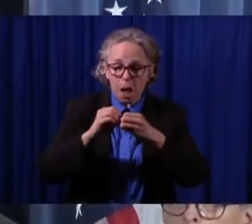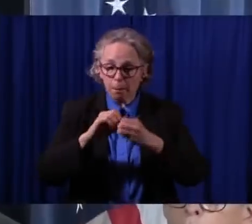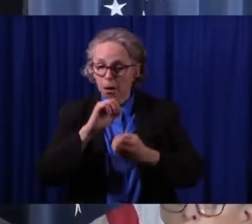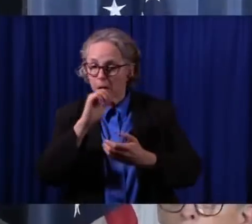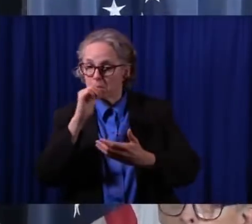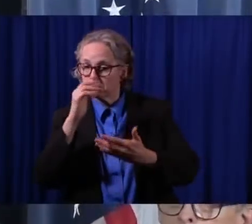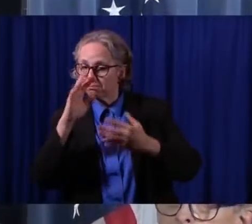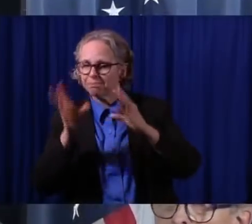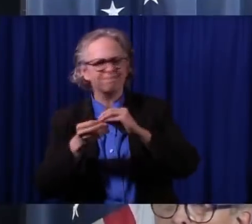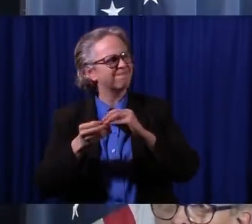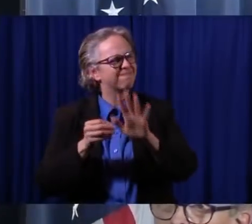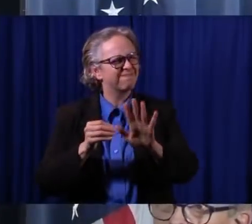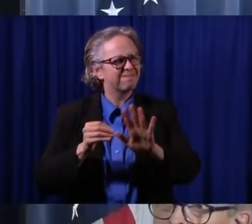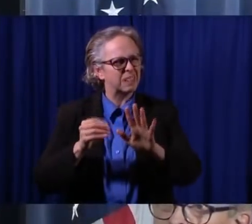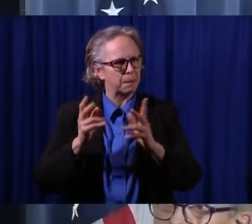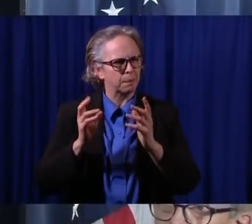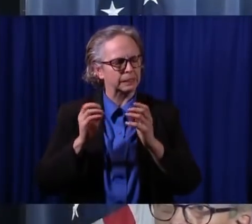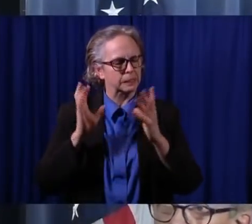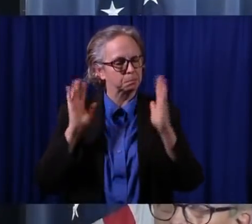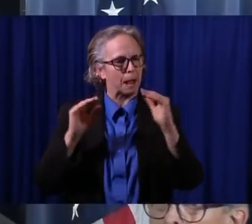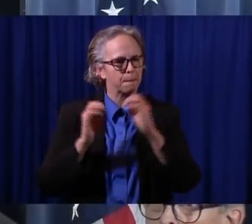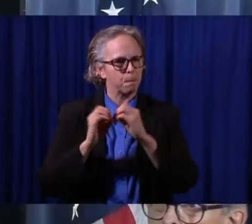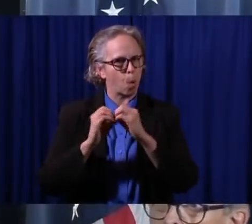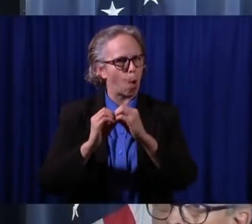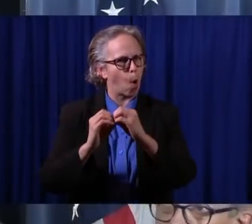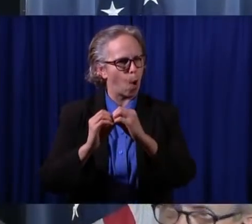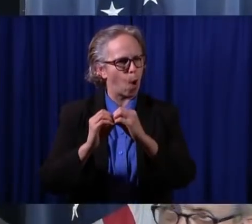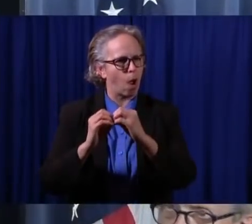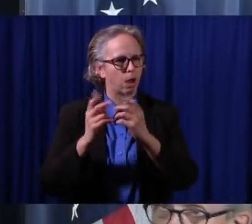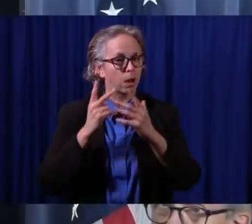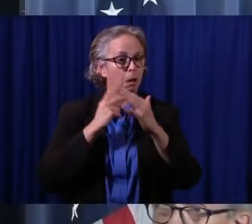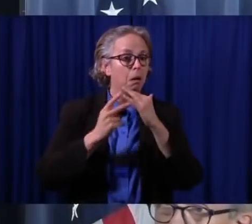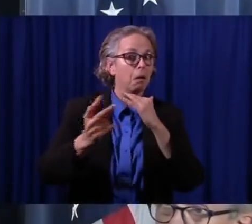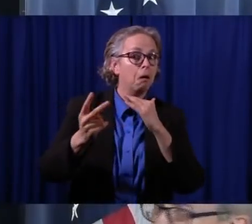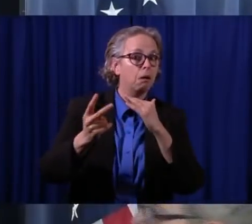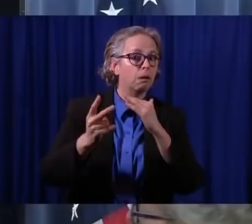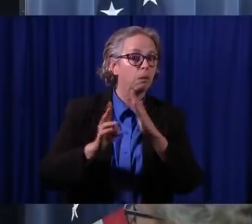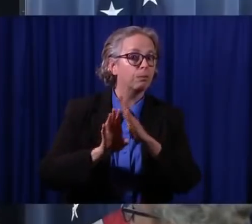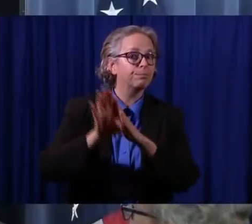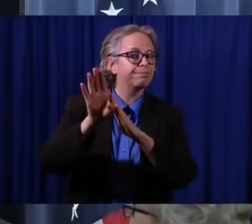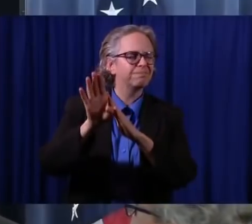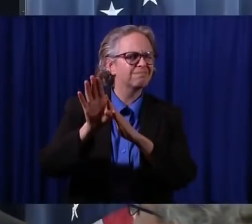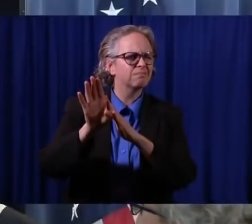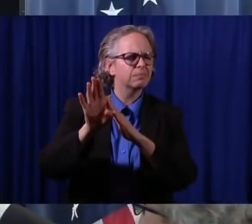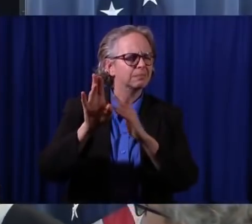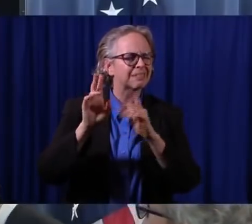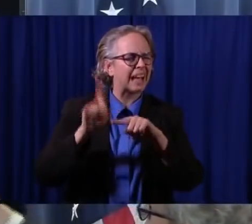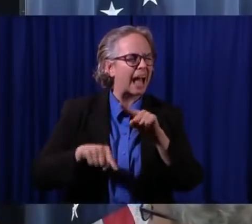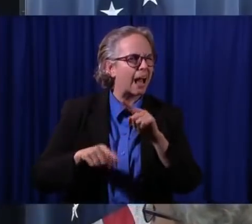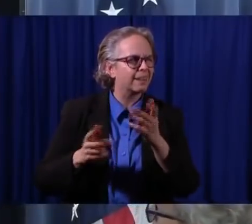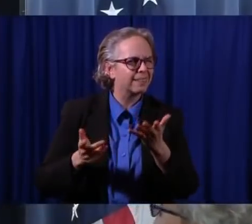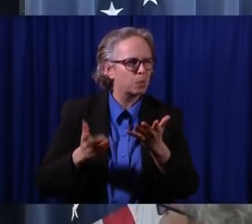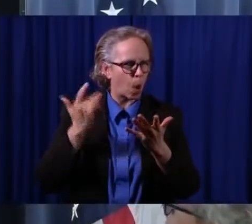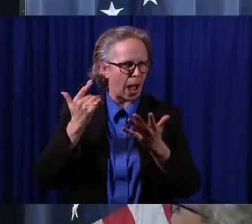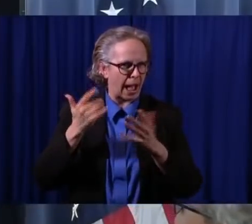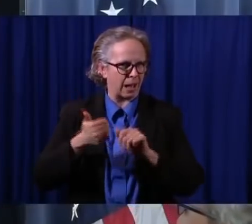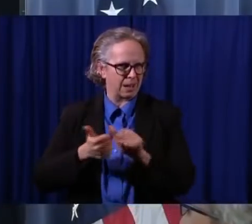GOING UPWARDS. THESE NUMBERS, WE ALWAYS SHOW AS INCOMPLETE. THESE NUMBERS WE WOULD EXPECT